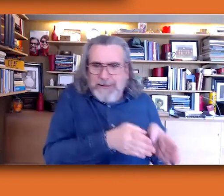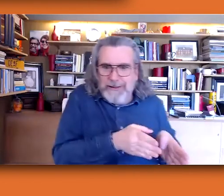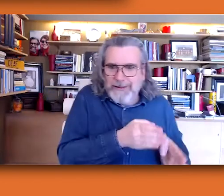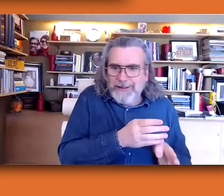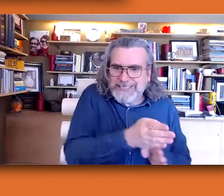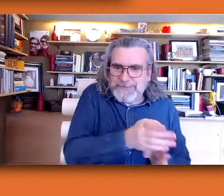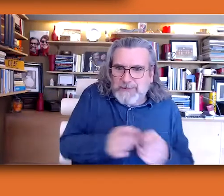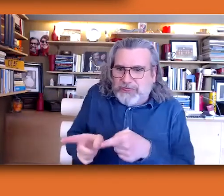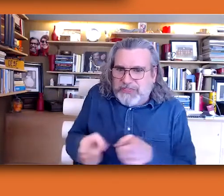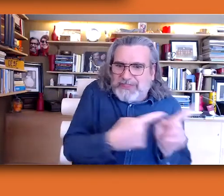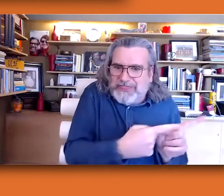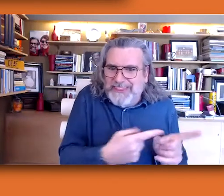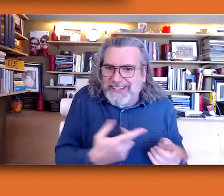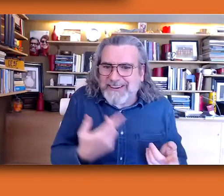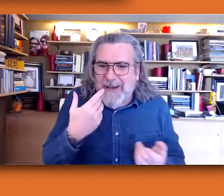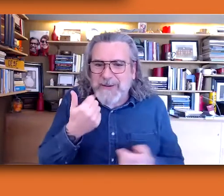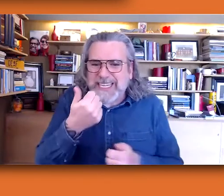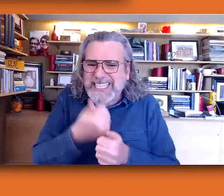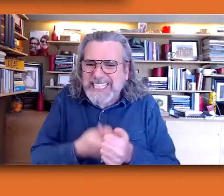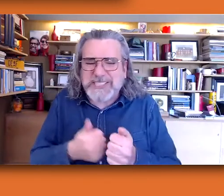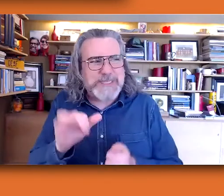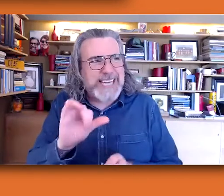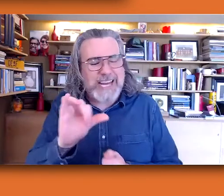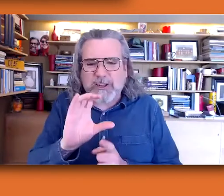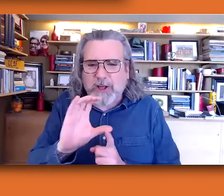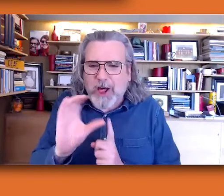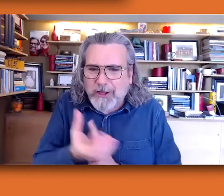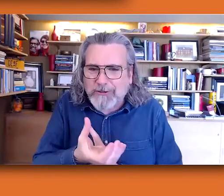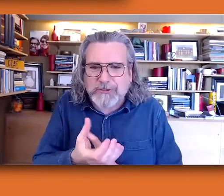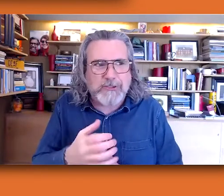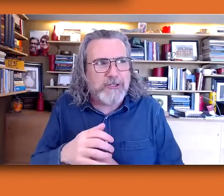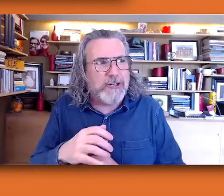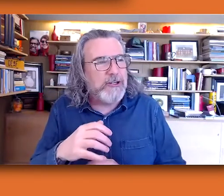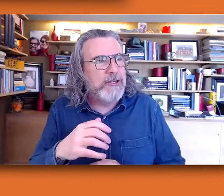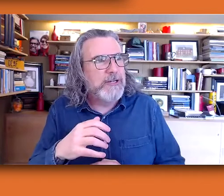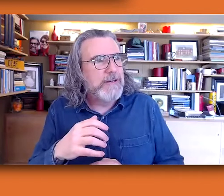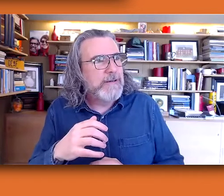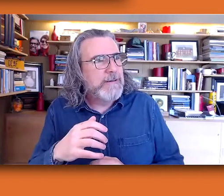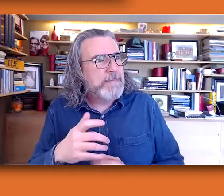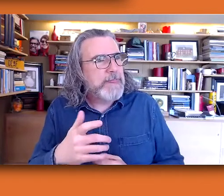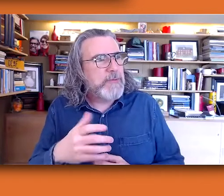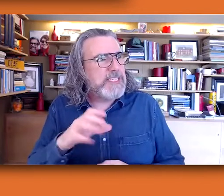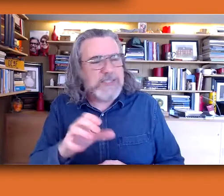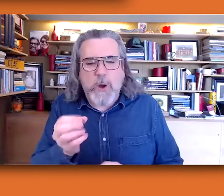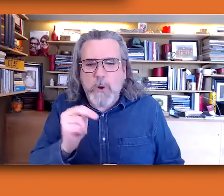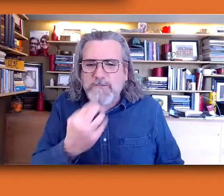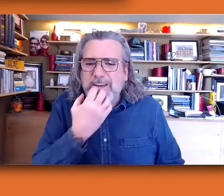It seems that we're always talking either about each other or to each other, and that's been the culture.